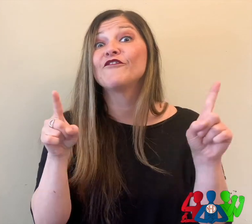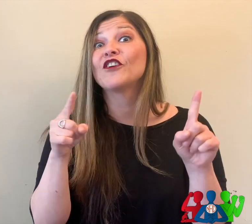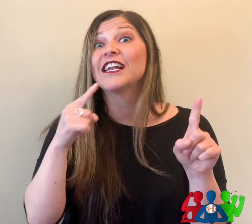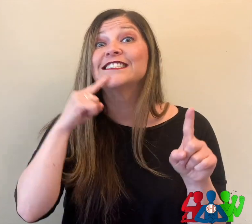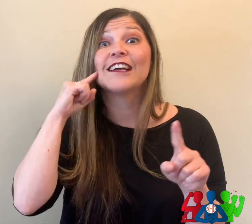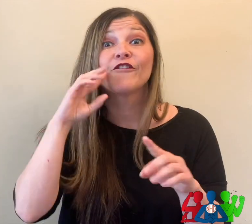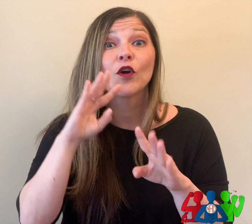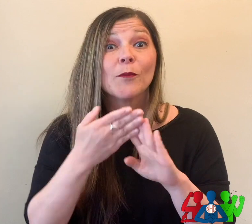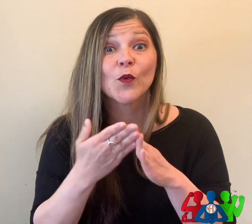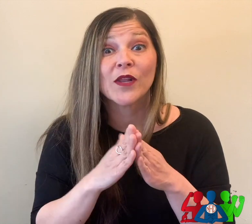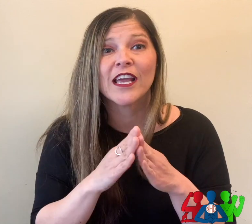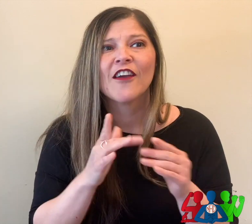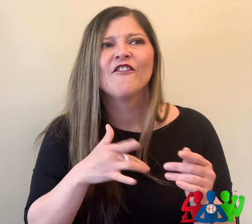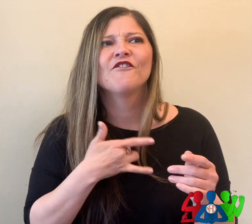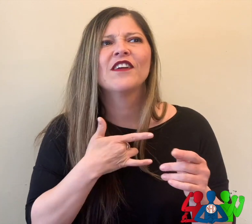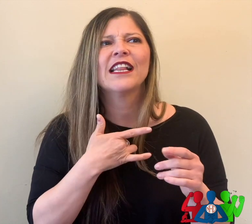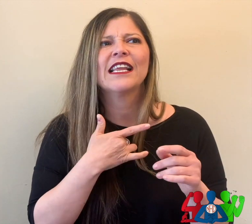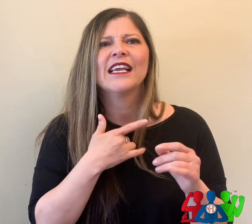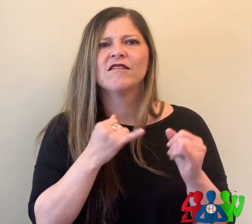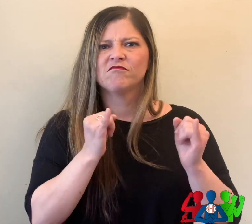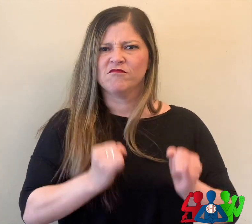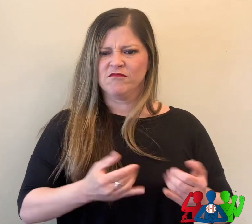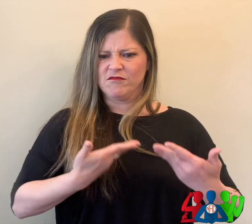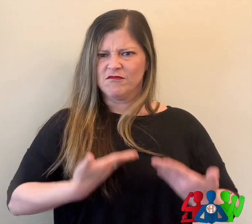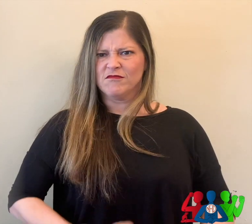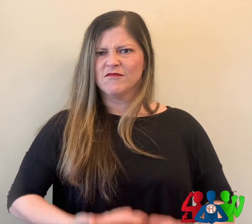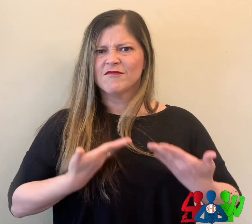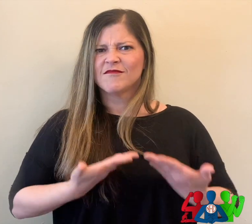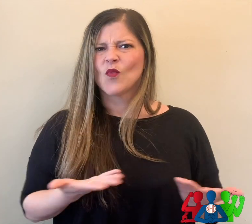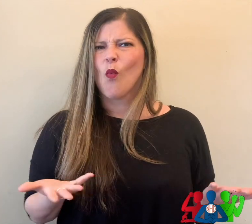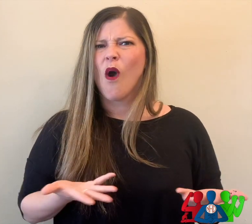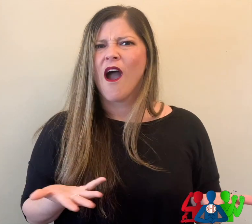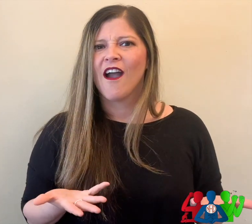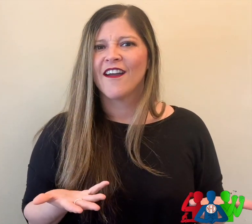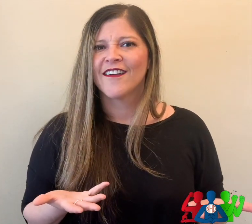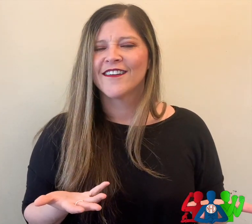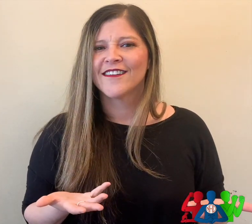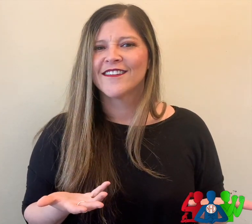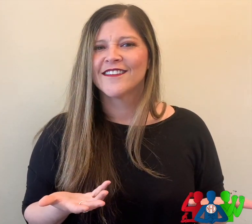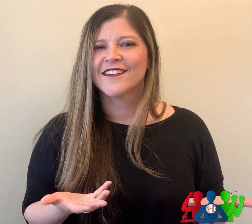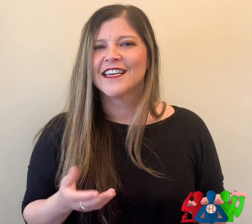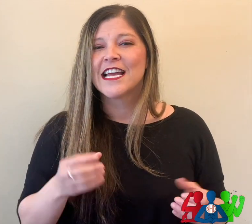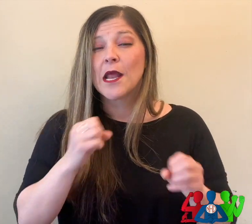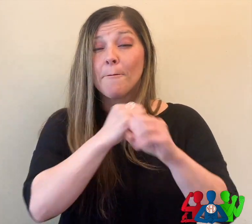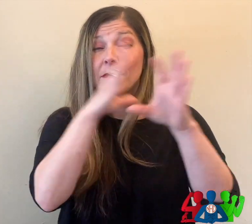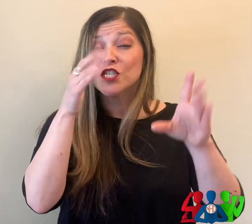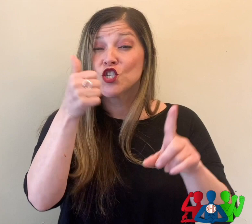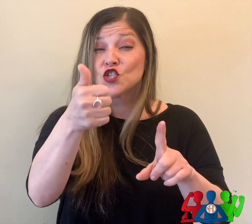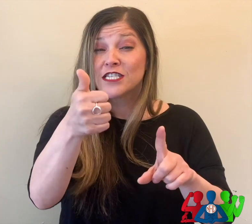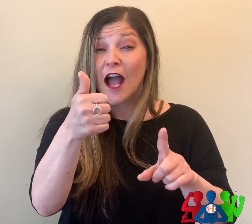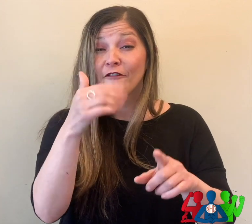in a different world, feeling like a different person, and finding a new community and the